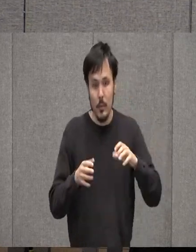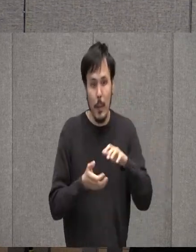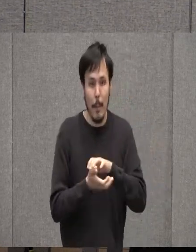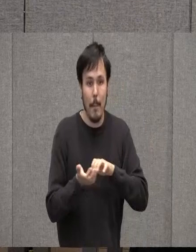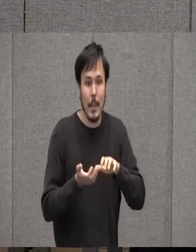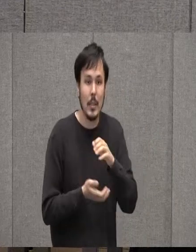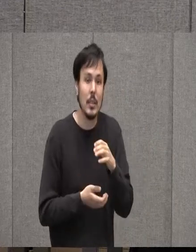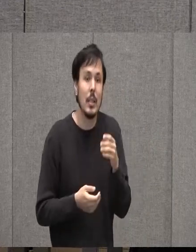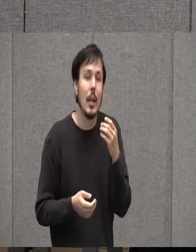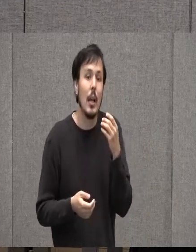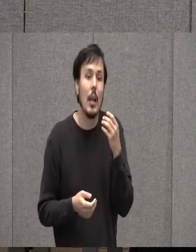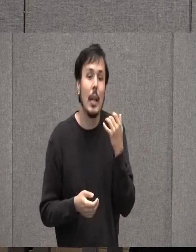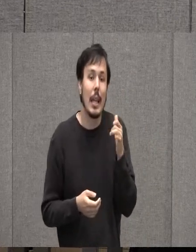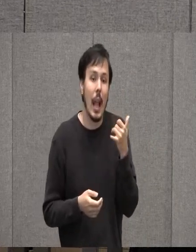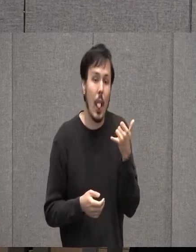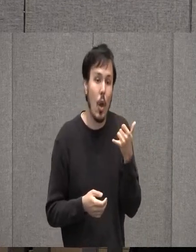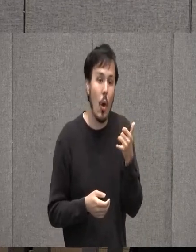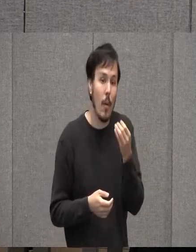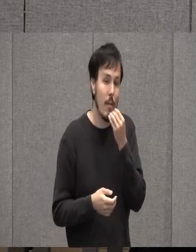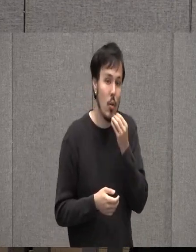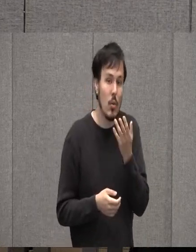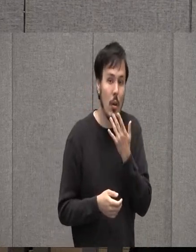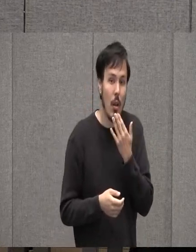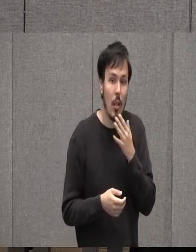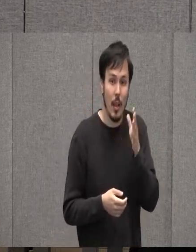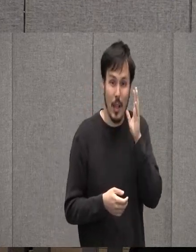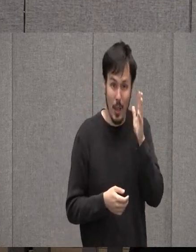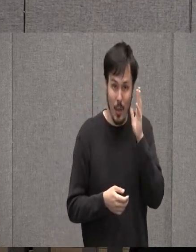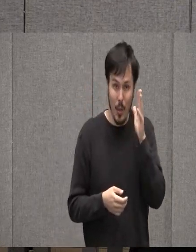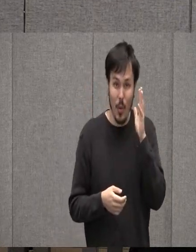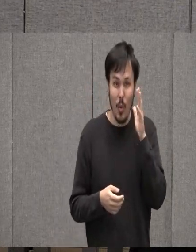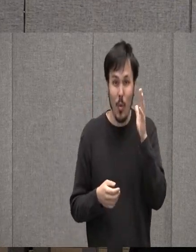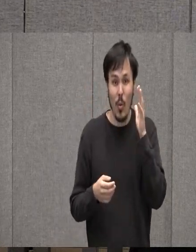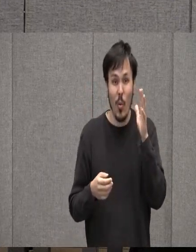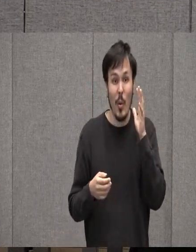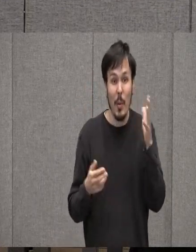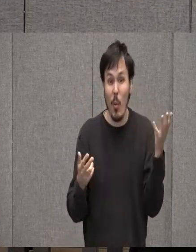into it to make it look like yellow paint, it turned green